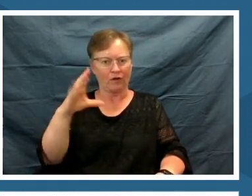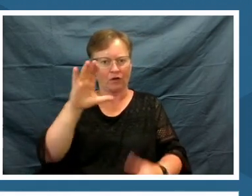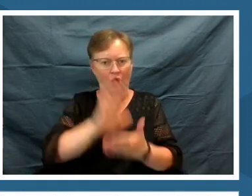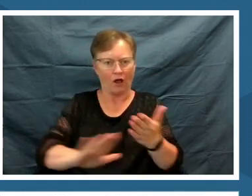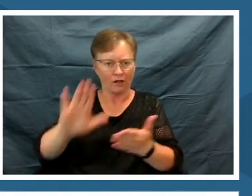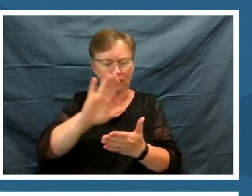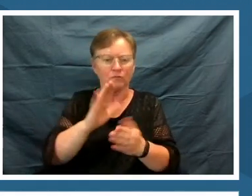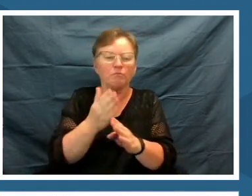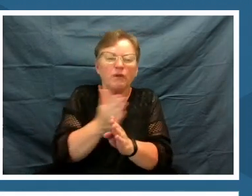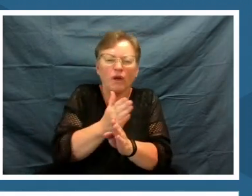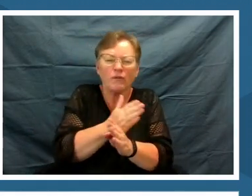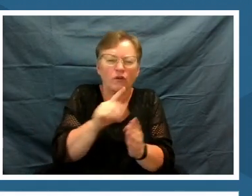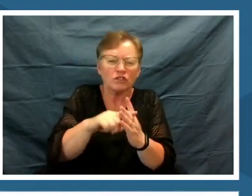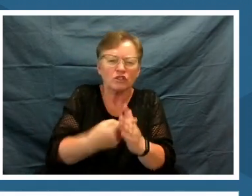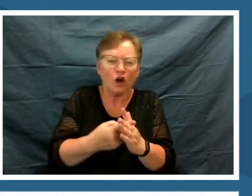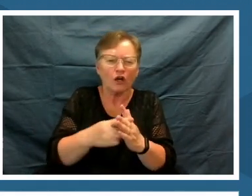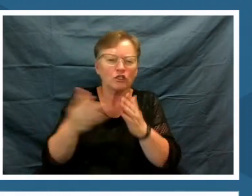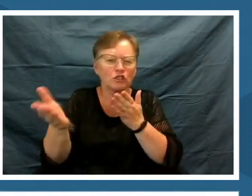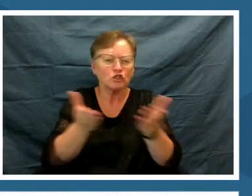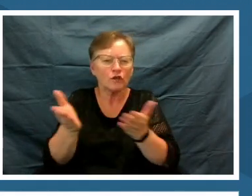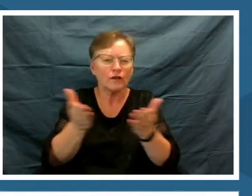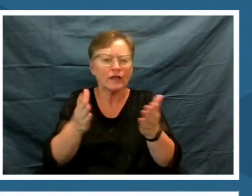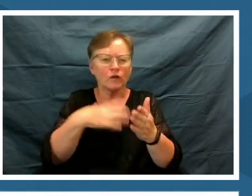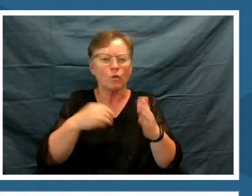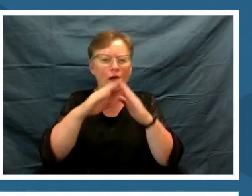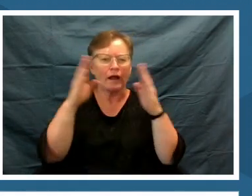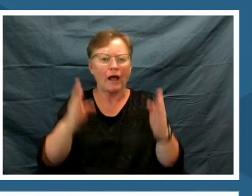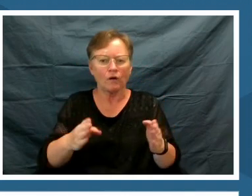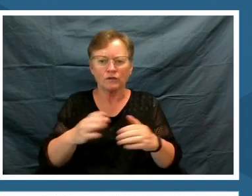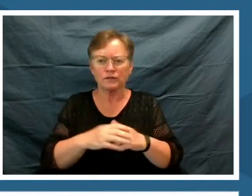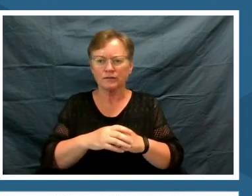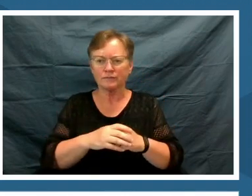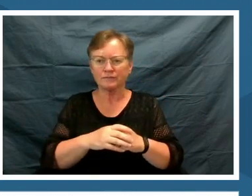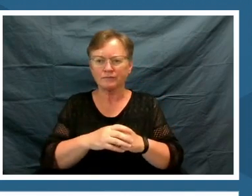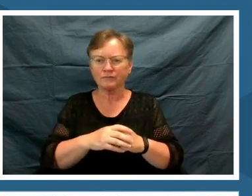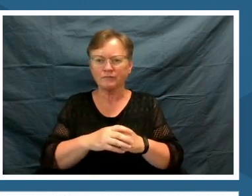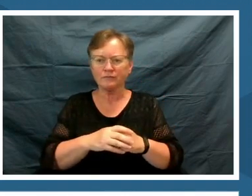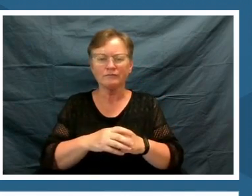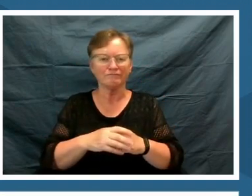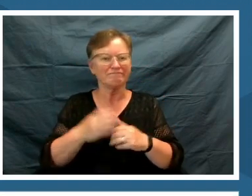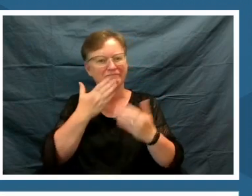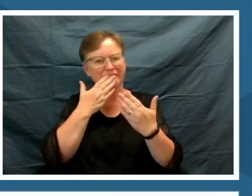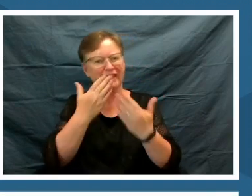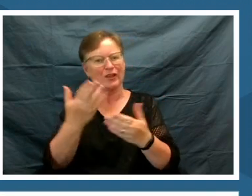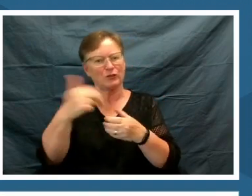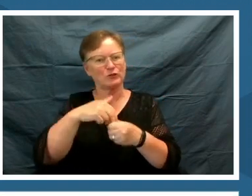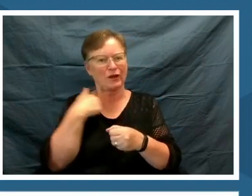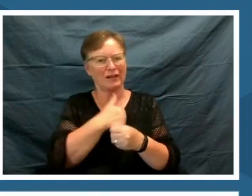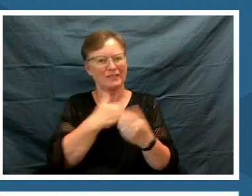with that i'd like to turn it over to dr eisler thank you so much for joining us